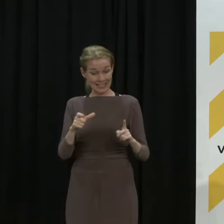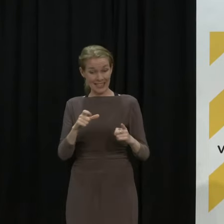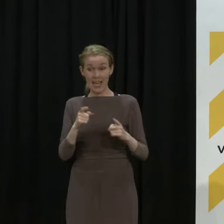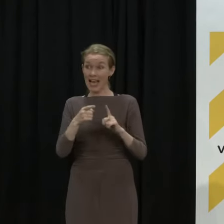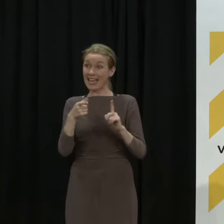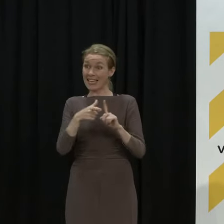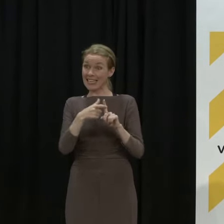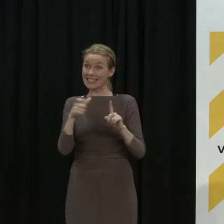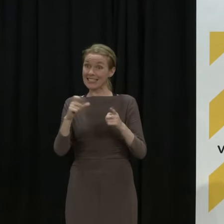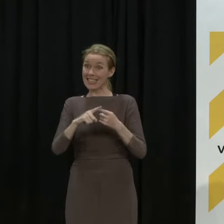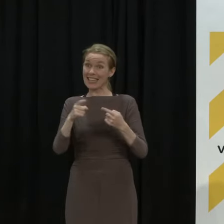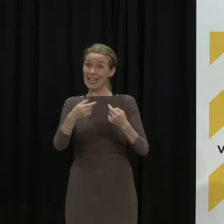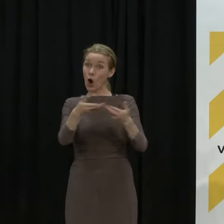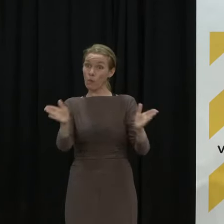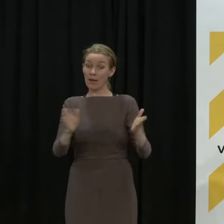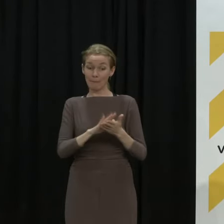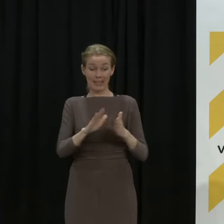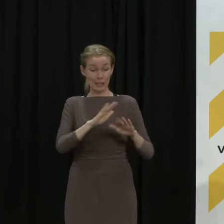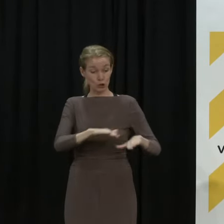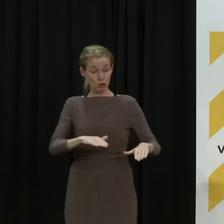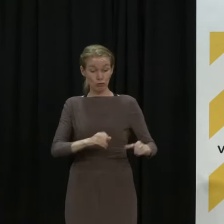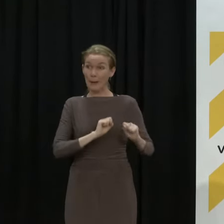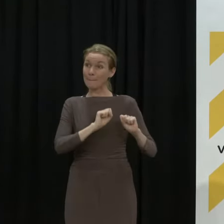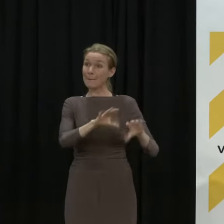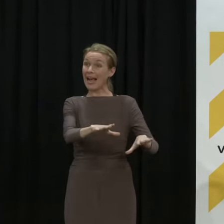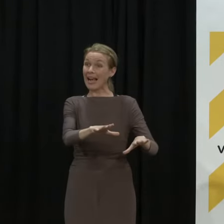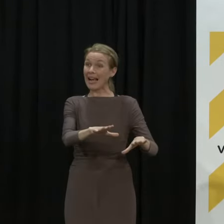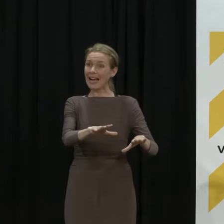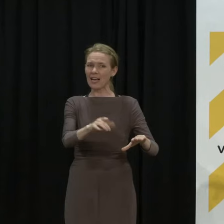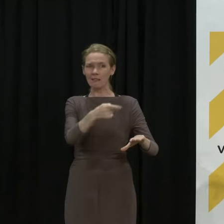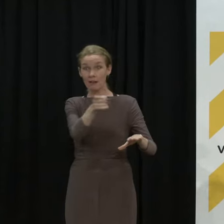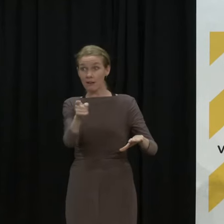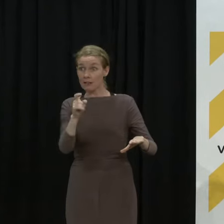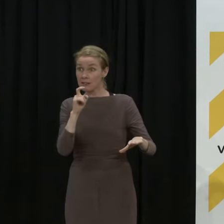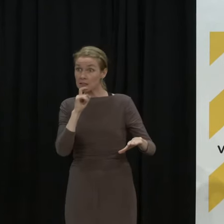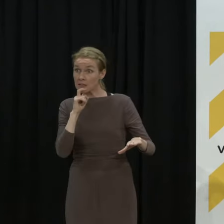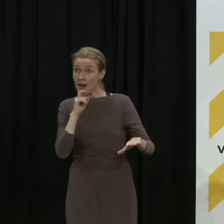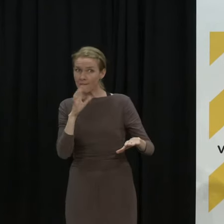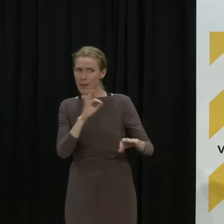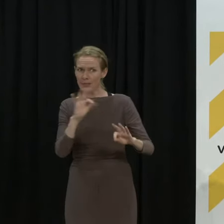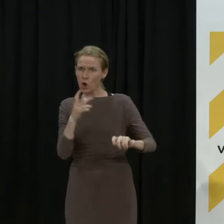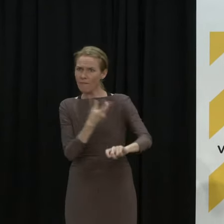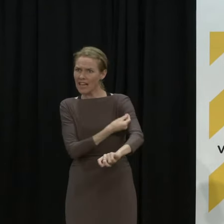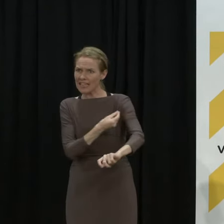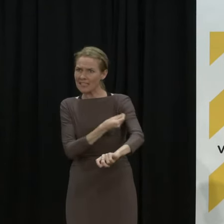of every adult coming into importance with the child been vaccinated, why would children sent back to ECS centres when